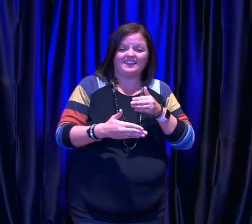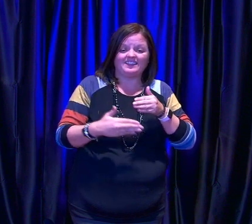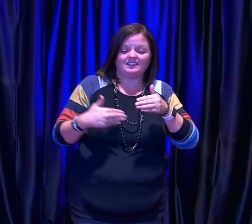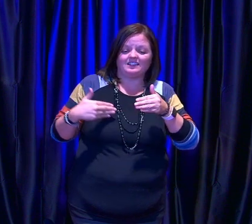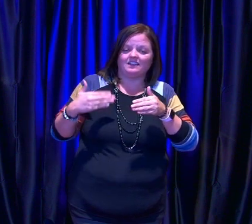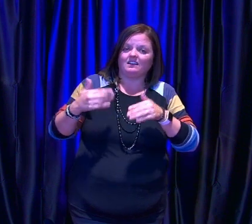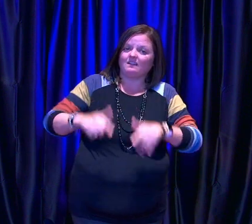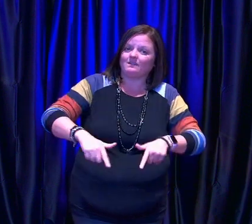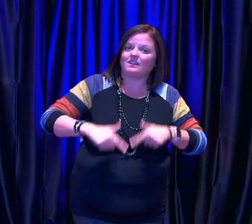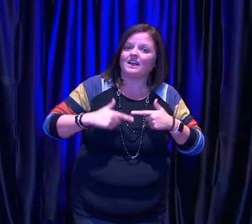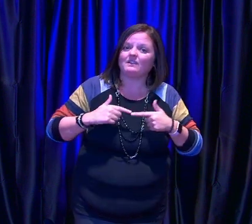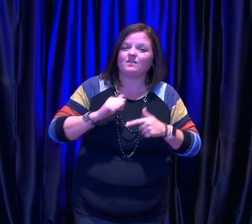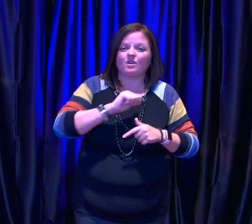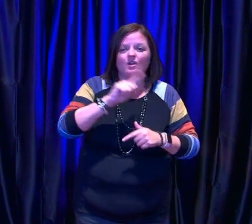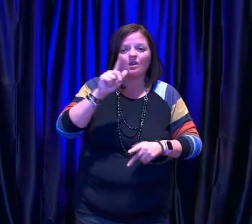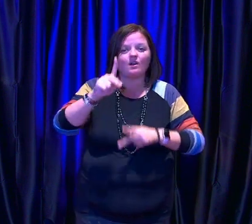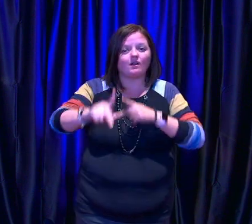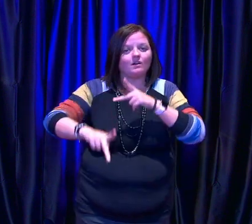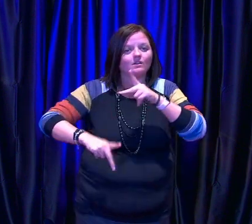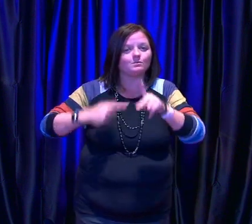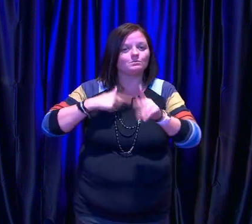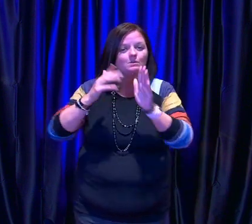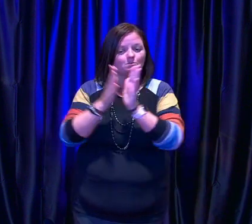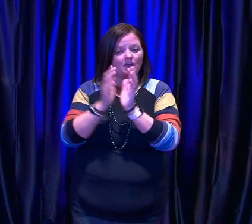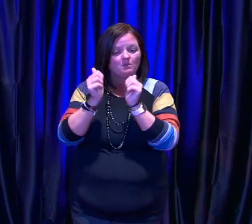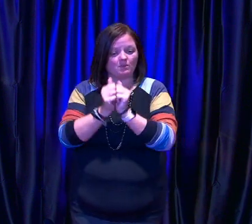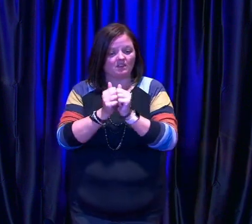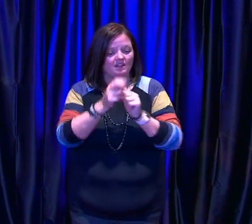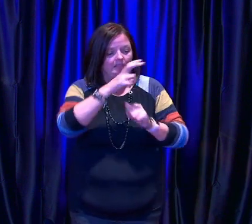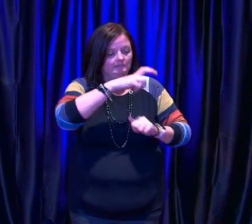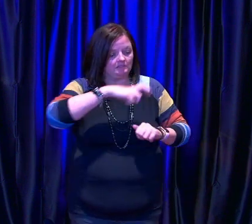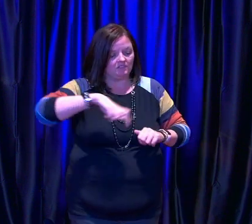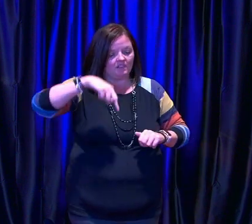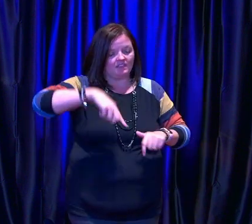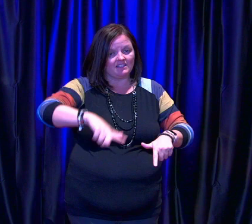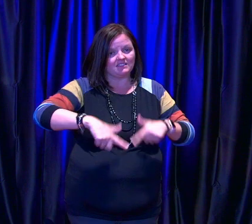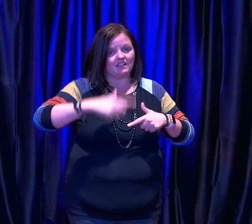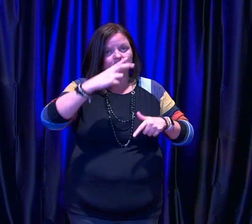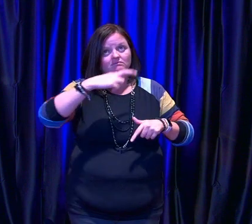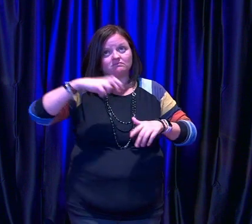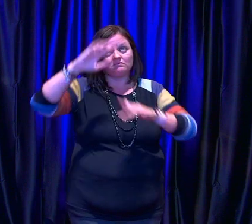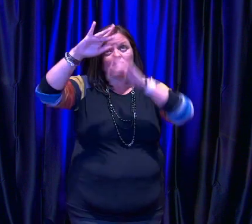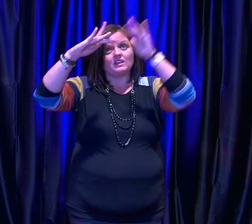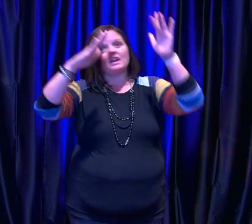people that i've prayed with as they've gone from this life to the next life i've never had anyone say you know